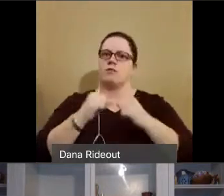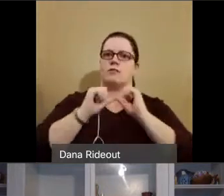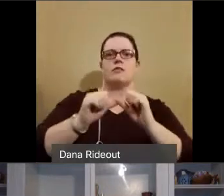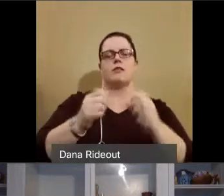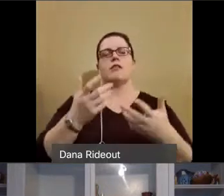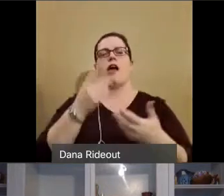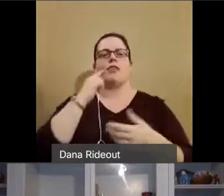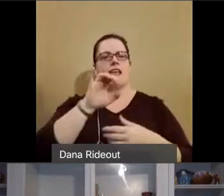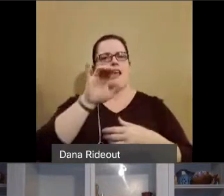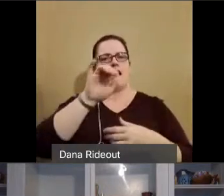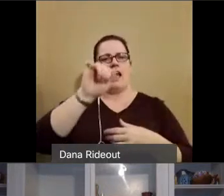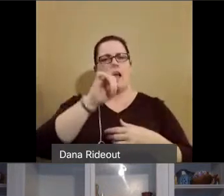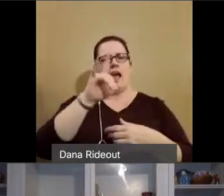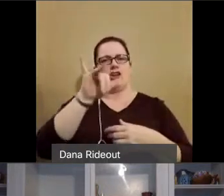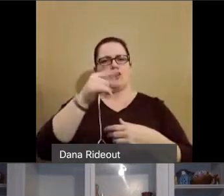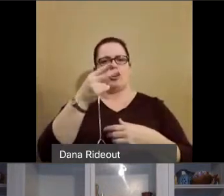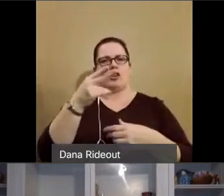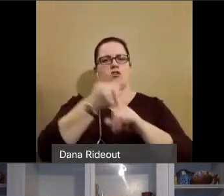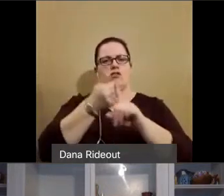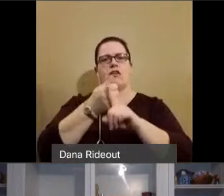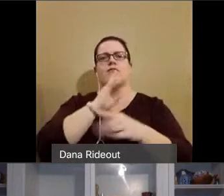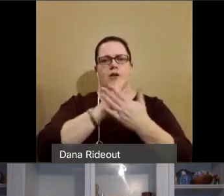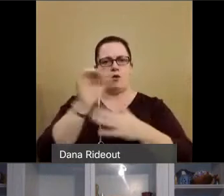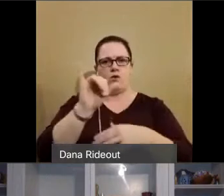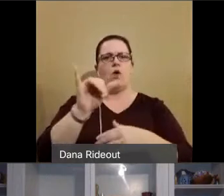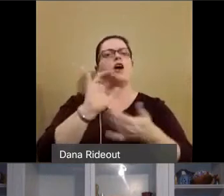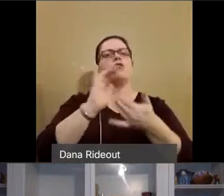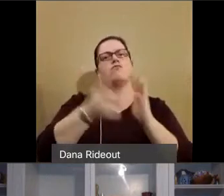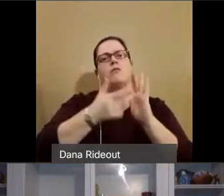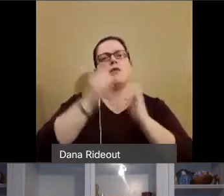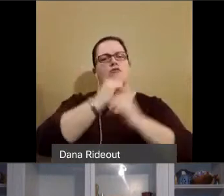Uh, sometimes the structures that stand in the way are are need to be dismantled.